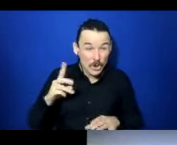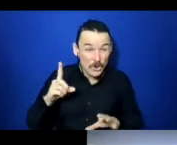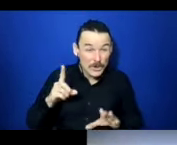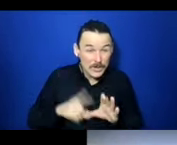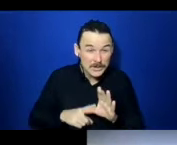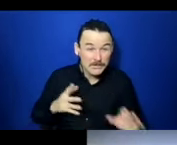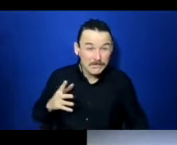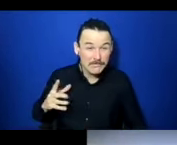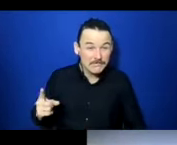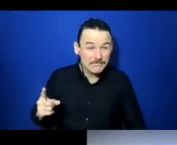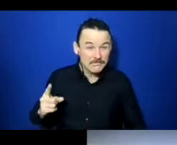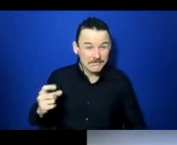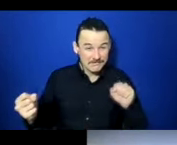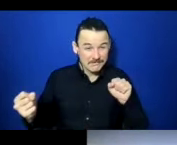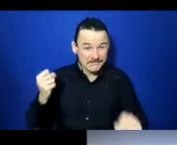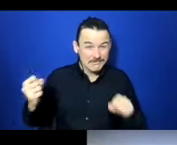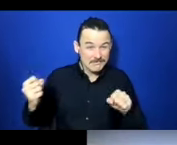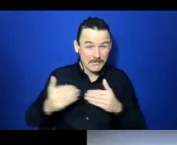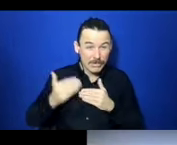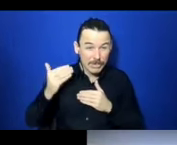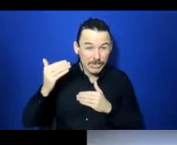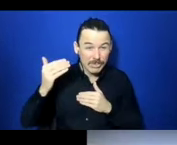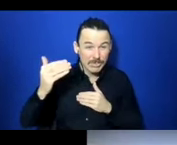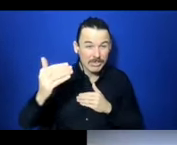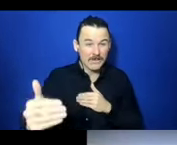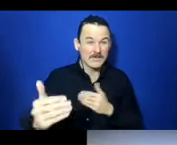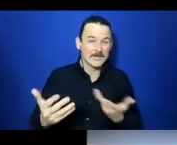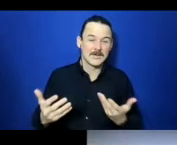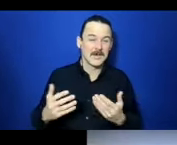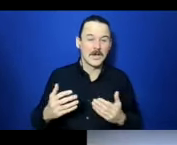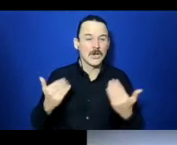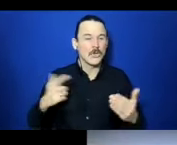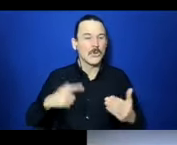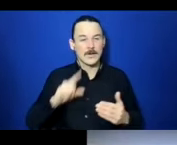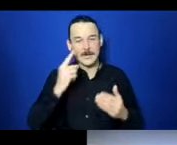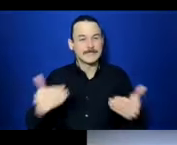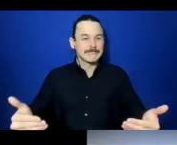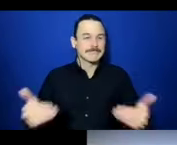[Pete] Now Victor, COVID's kind of changed our relationship with cities. I know you were talking